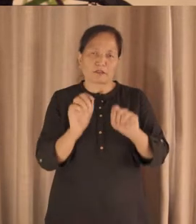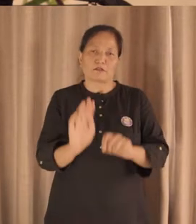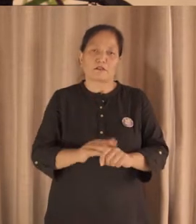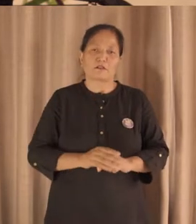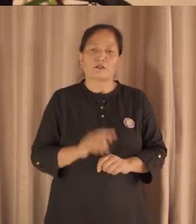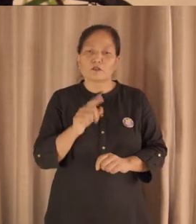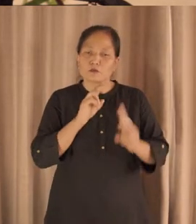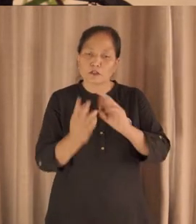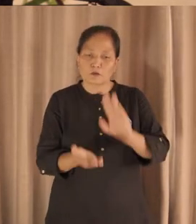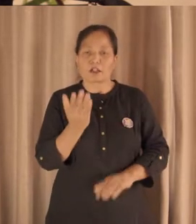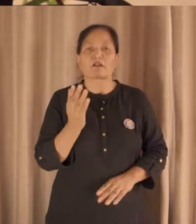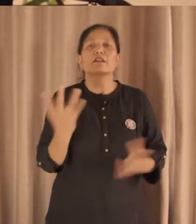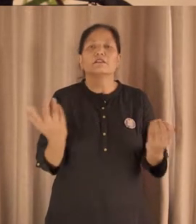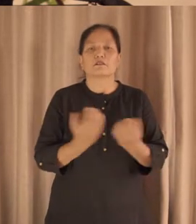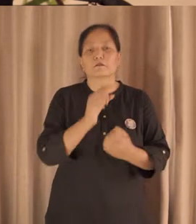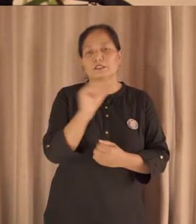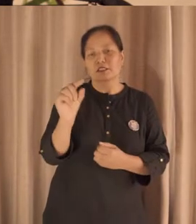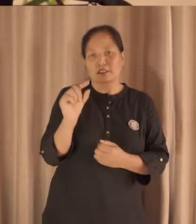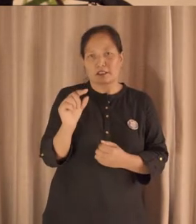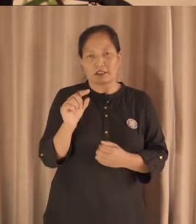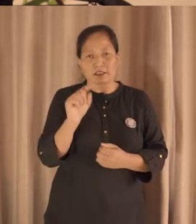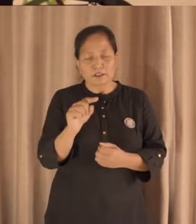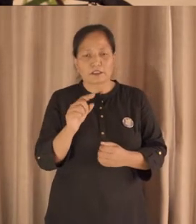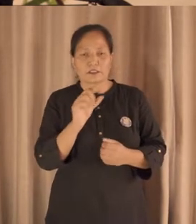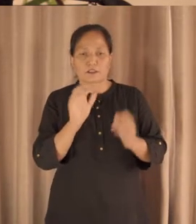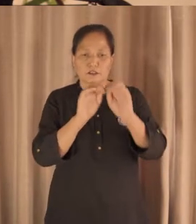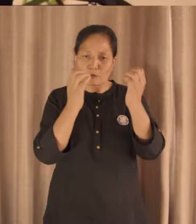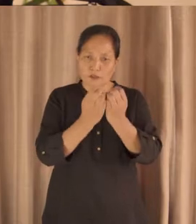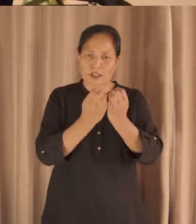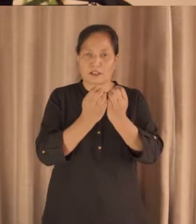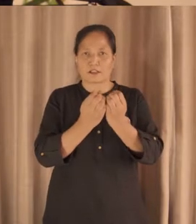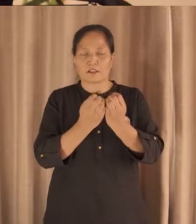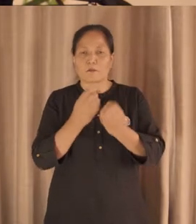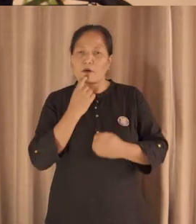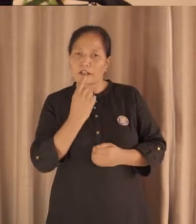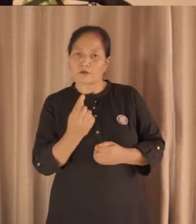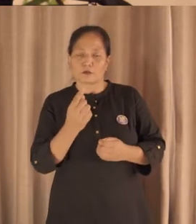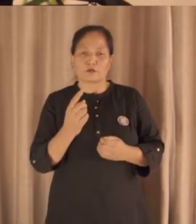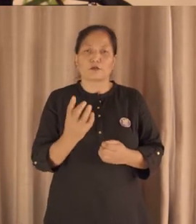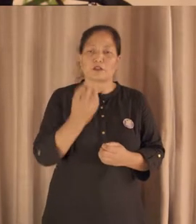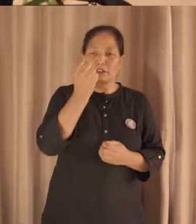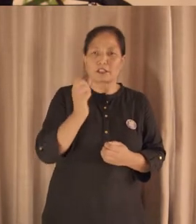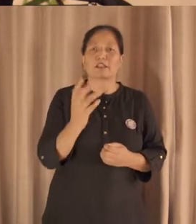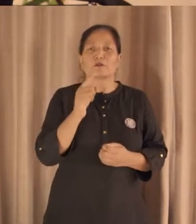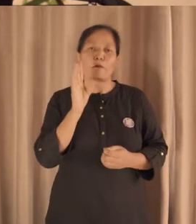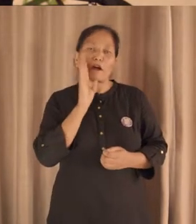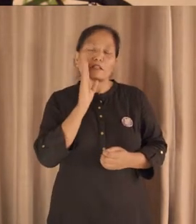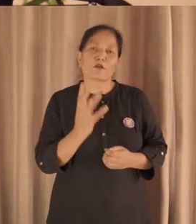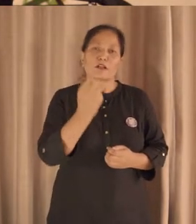where we are standing. To add on to that, there a few things, for example; globalization, modernization, capitalism B: Rather than modernization, it can be said